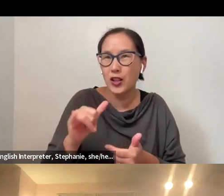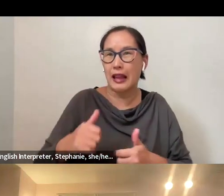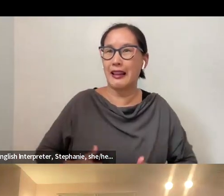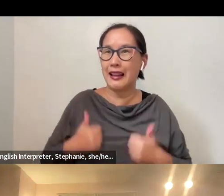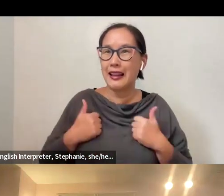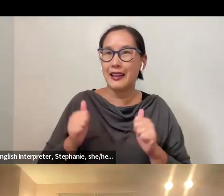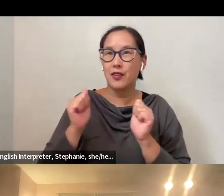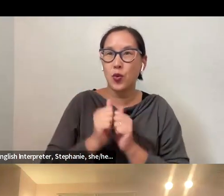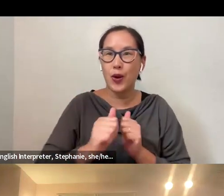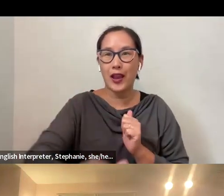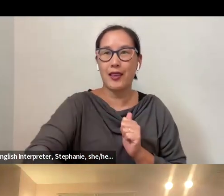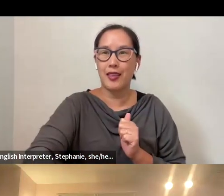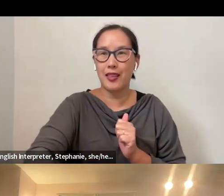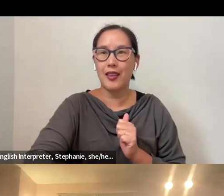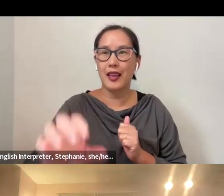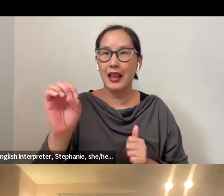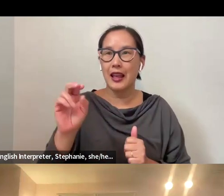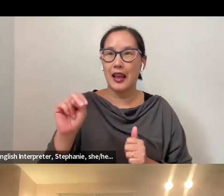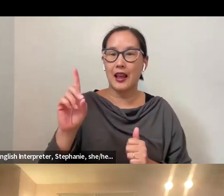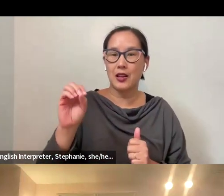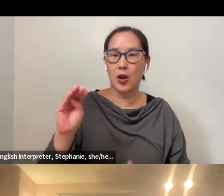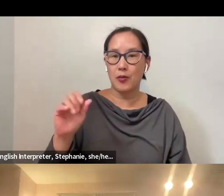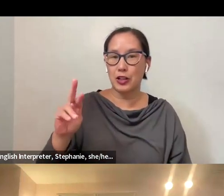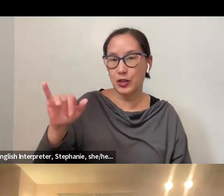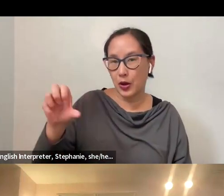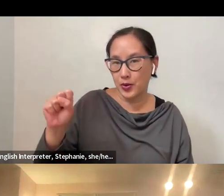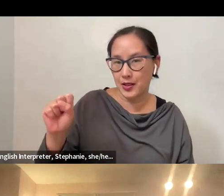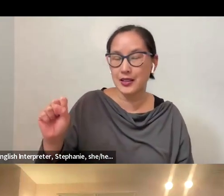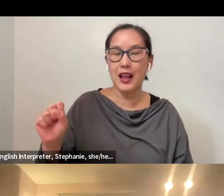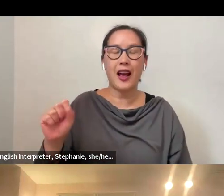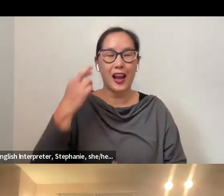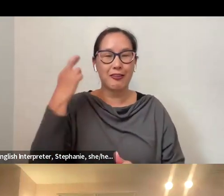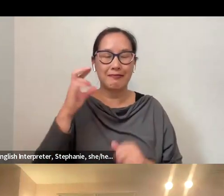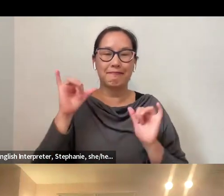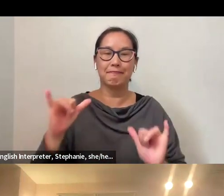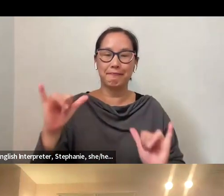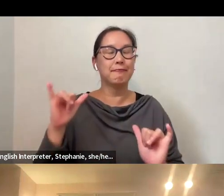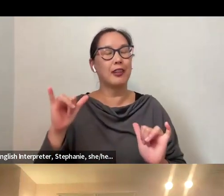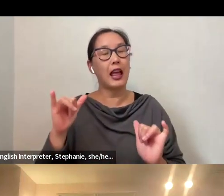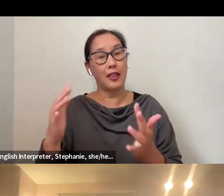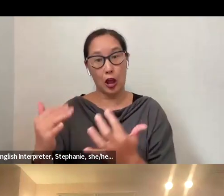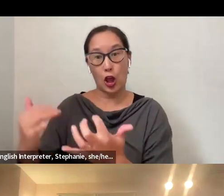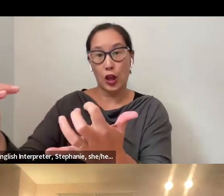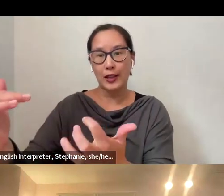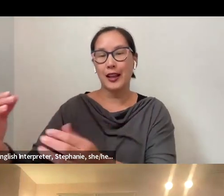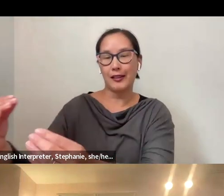I felt like I needed to pull the audience into my own world. The experience of living with